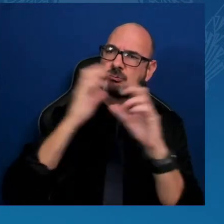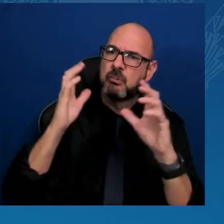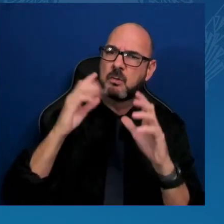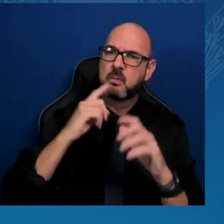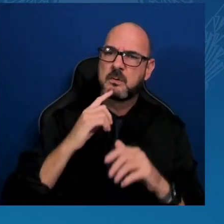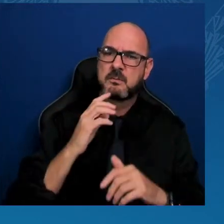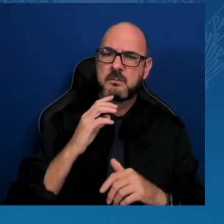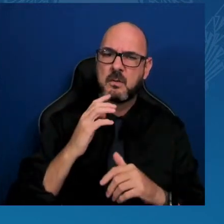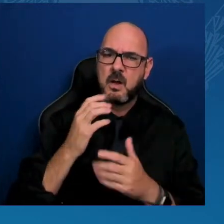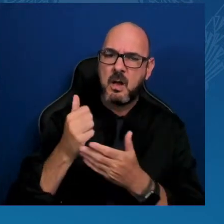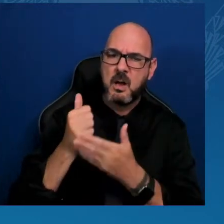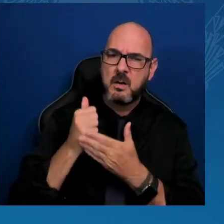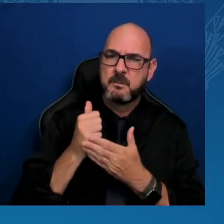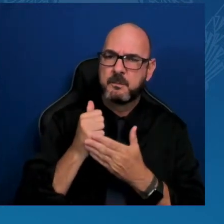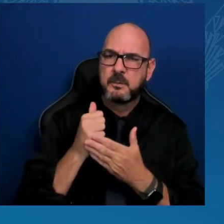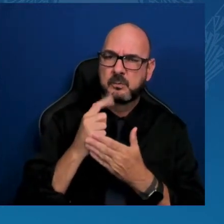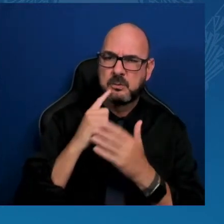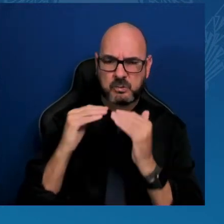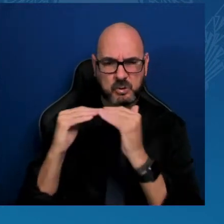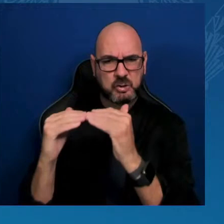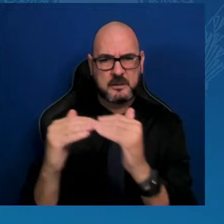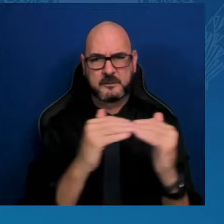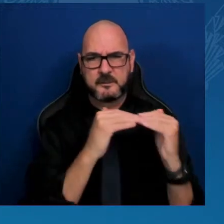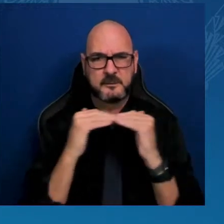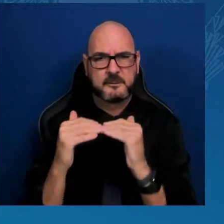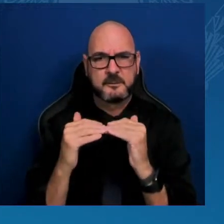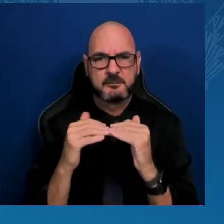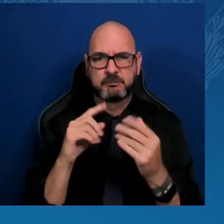to love mercy, and to walk humbly with God."